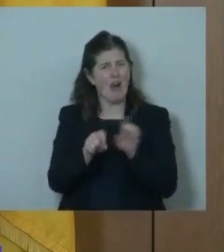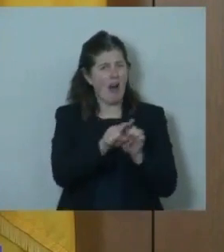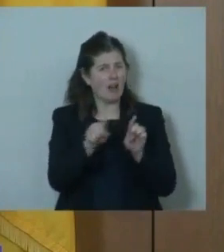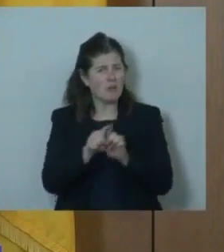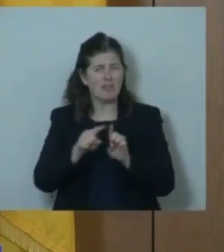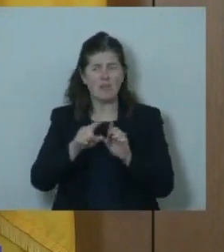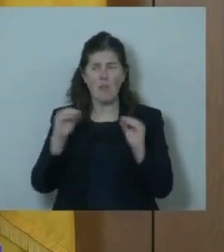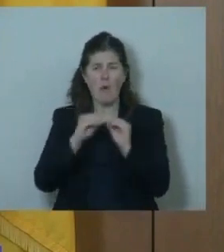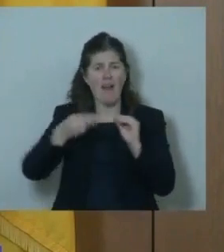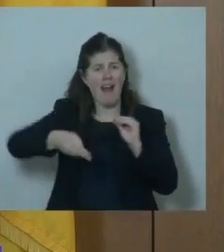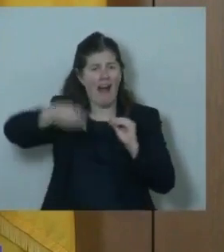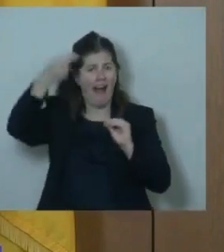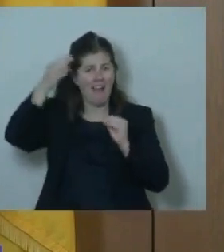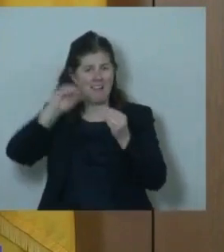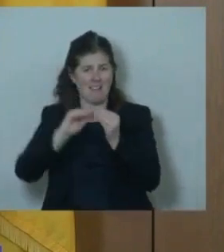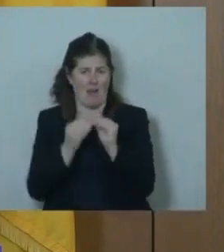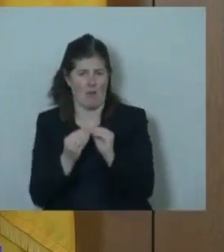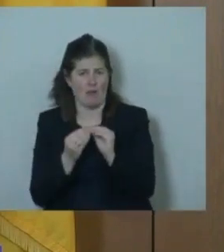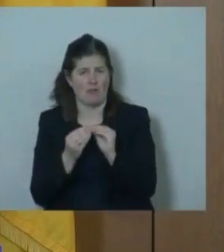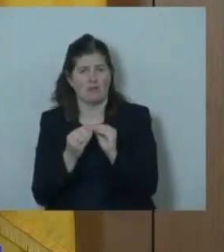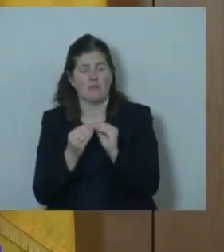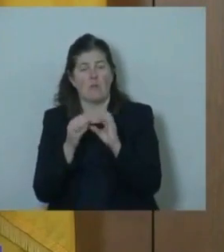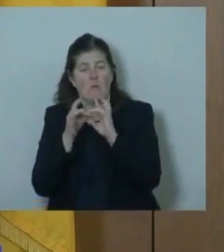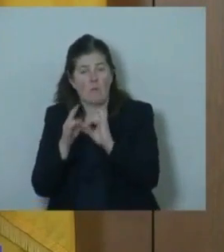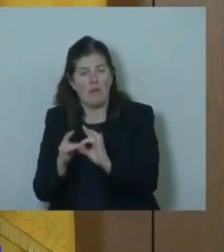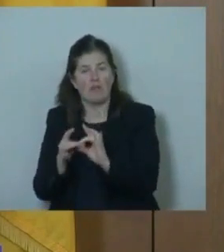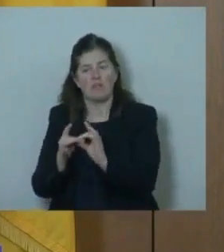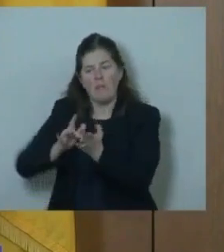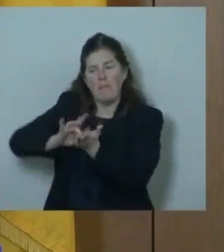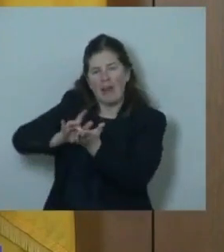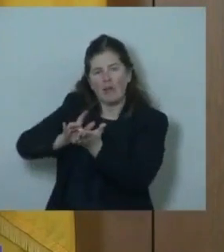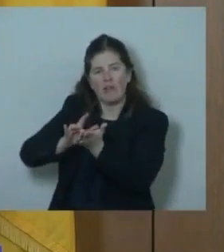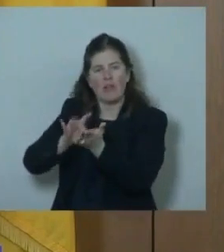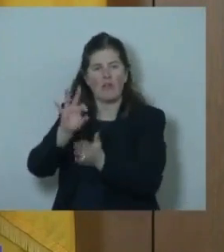IT IS NOT JUST OLDER PEOPLE AND SENIOR CITIZENS.